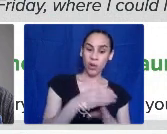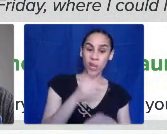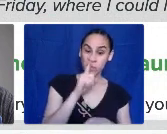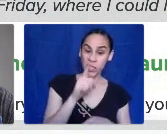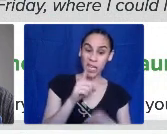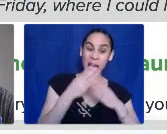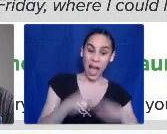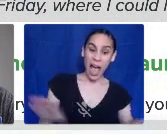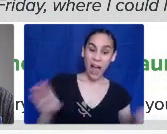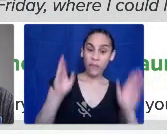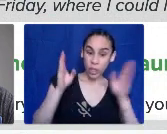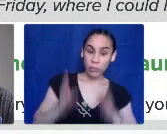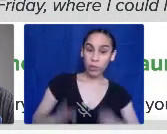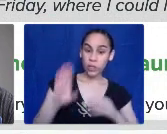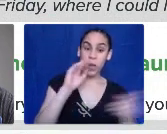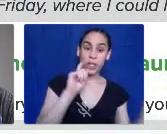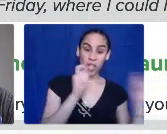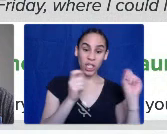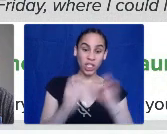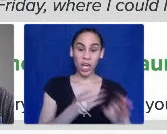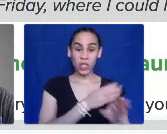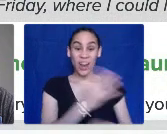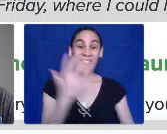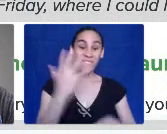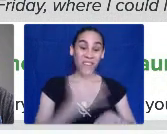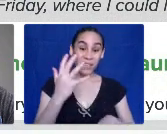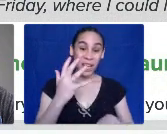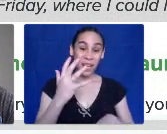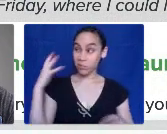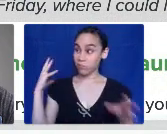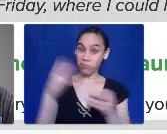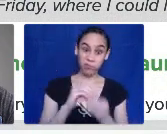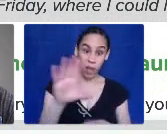only one going through this it's really common um so it's an understood thing and and recruiters and